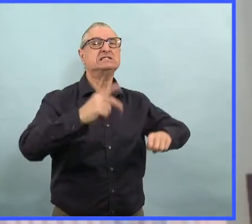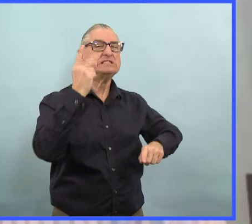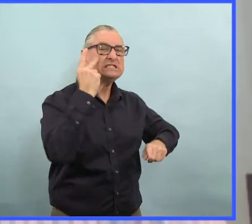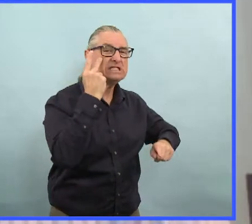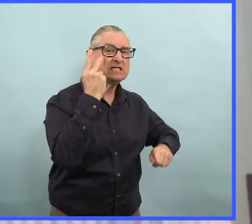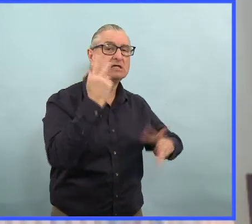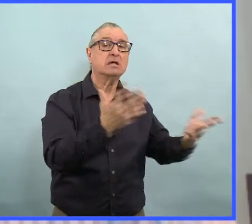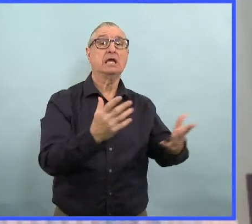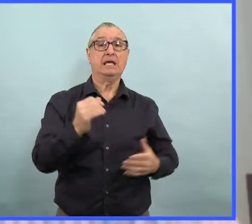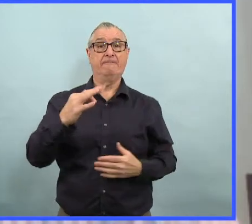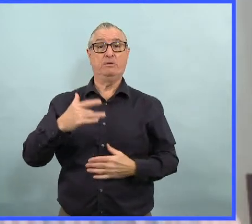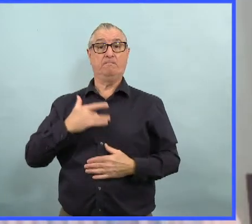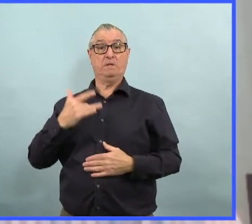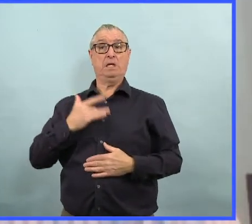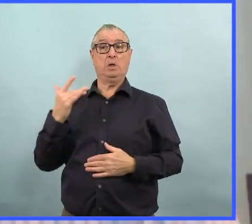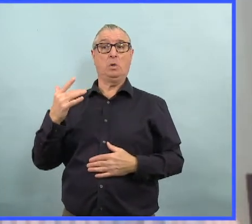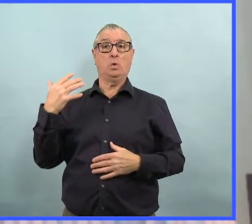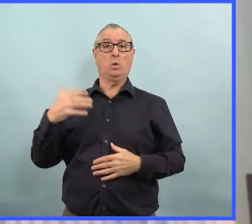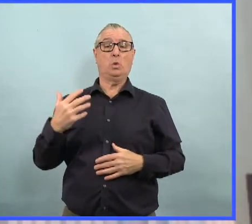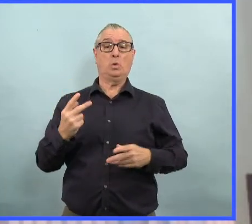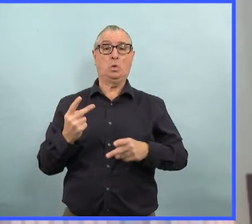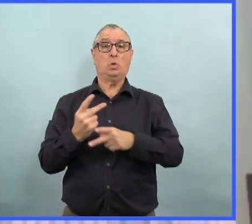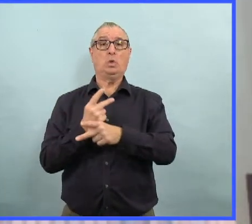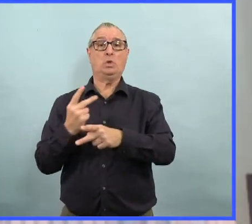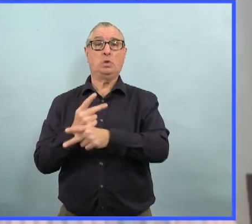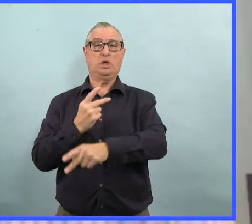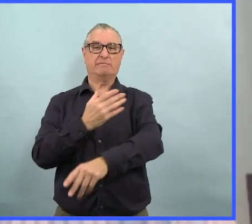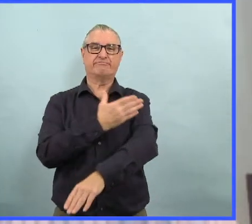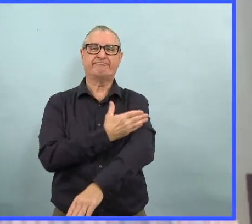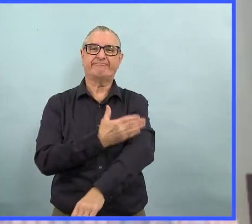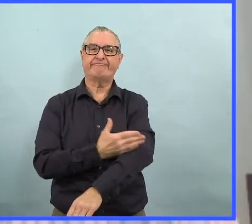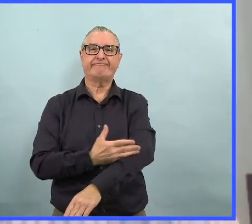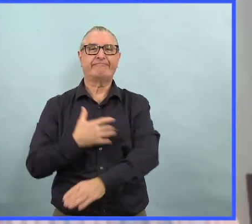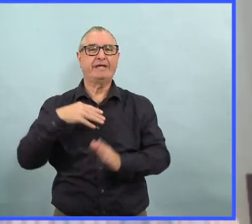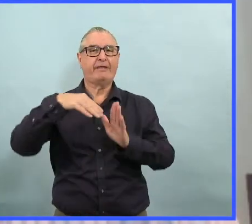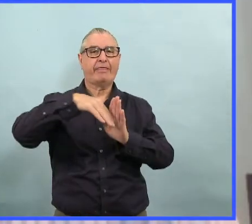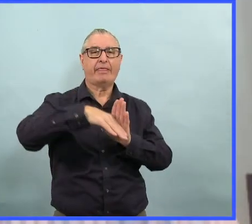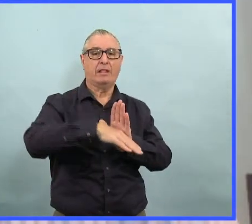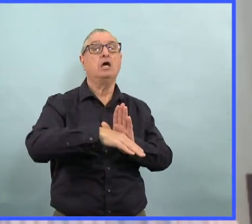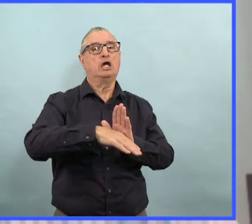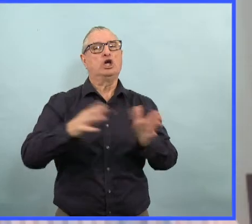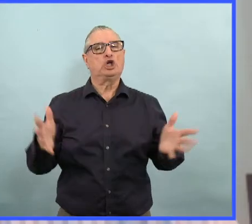so amount opens with symptoms of code 19 are encouraged to seek that immediate testing